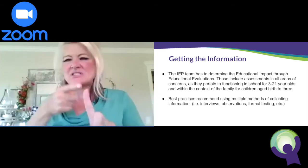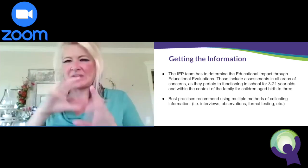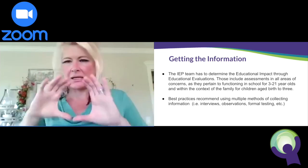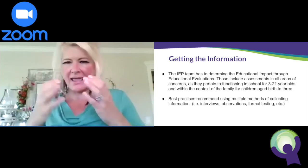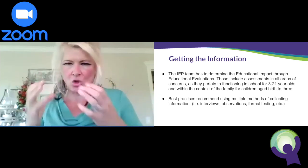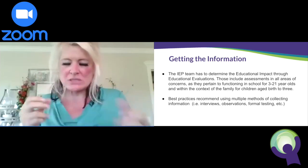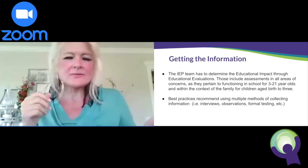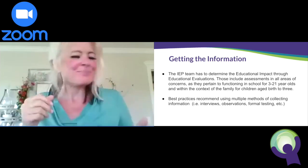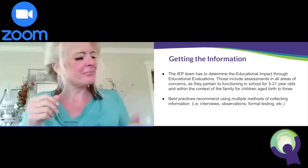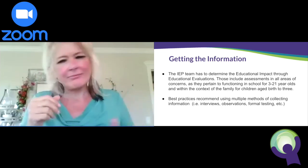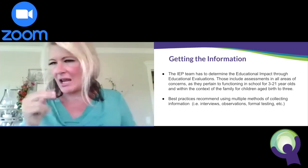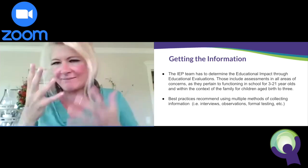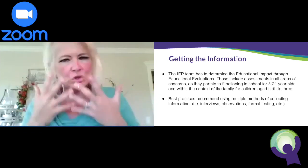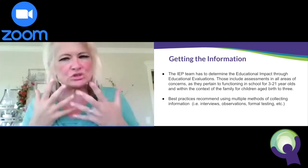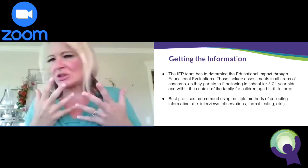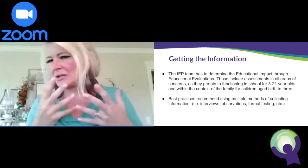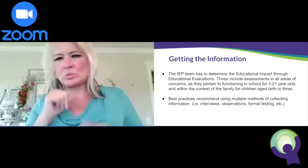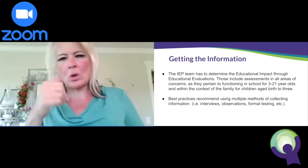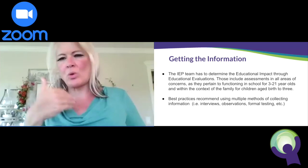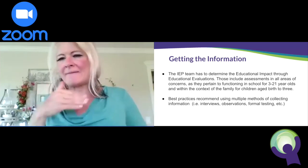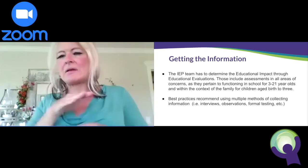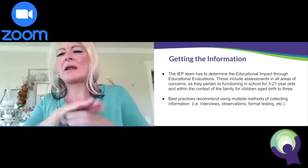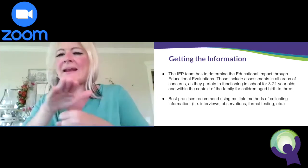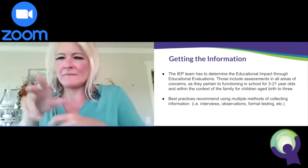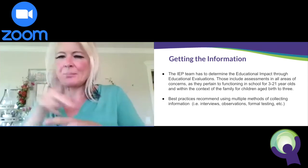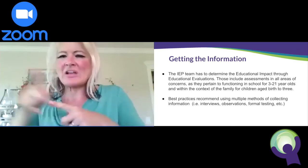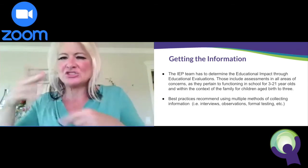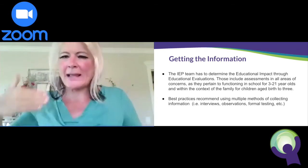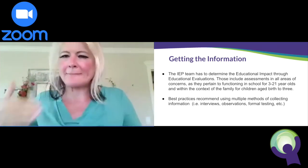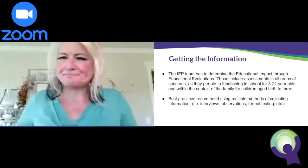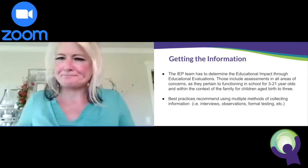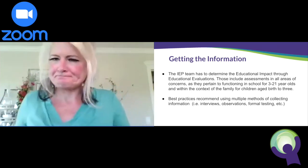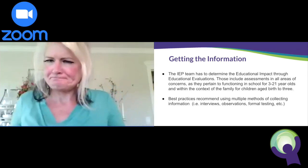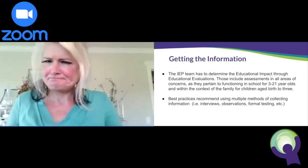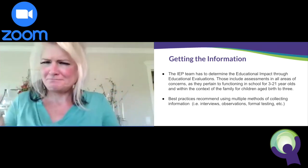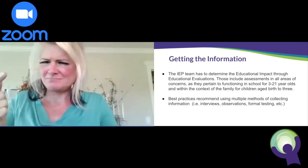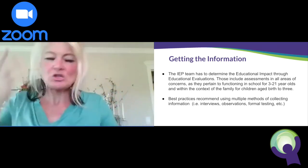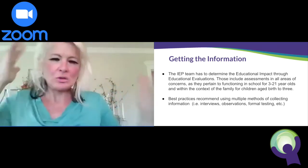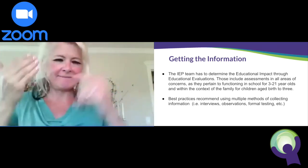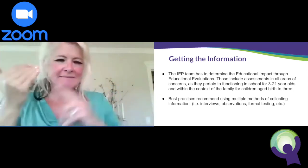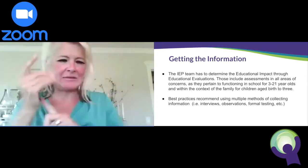in the classrooms and unfortunately, we don't have that yet.